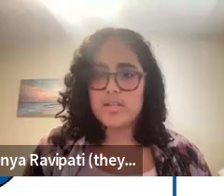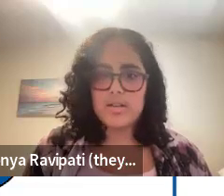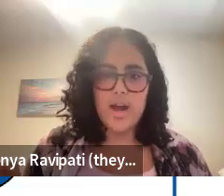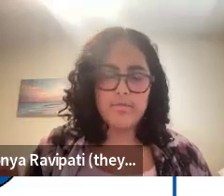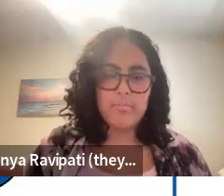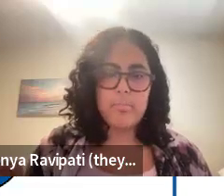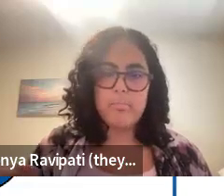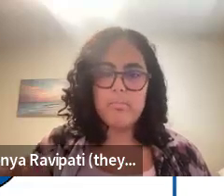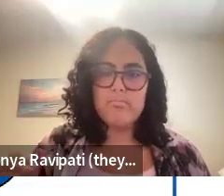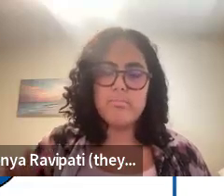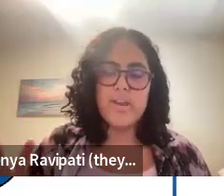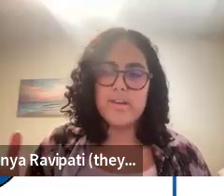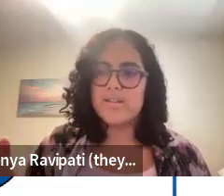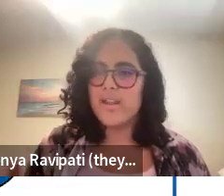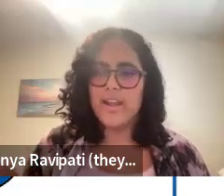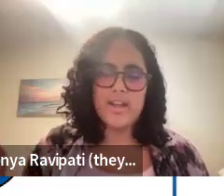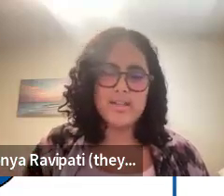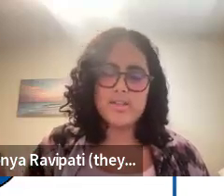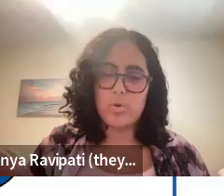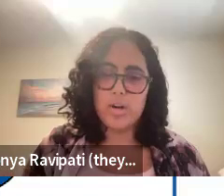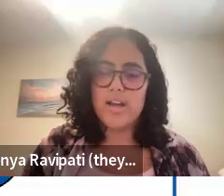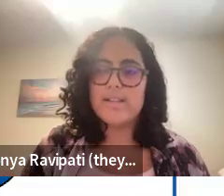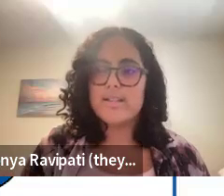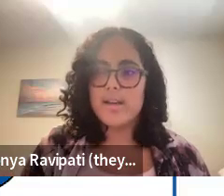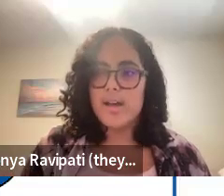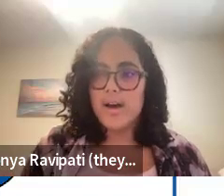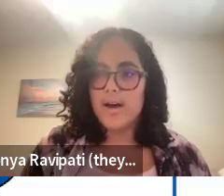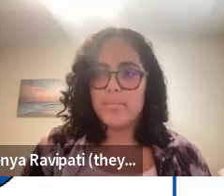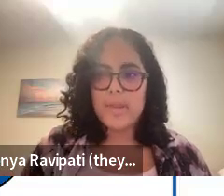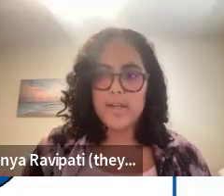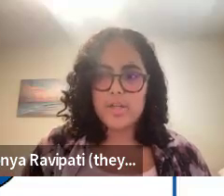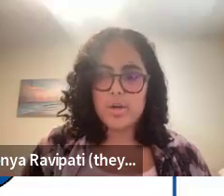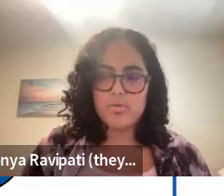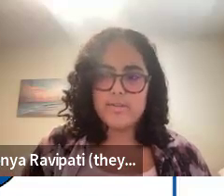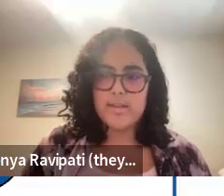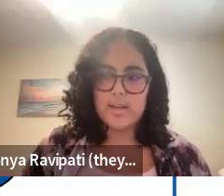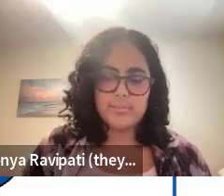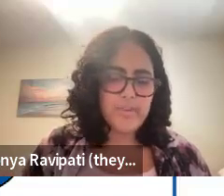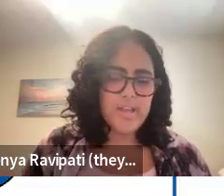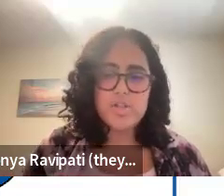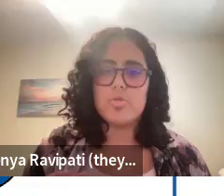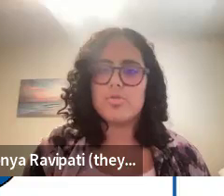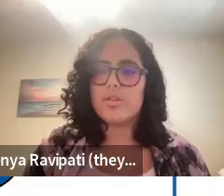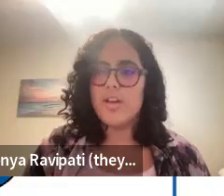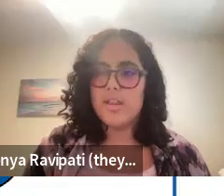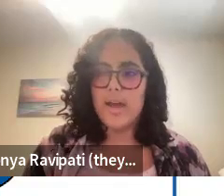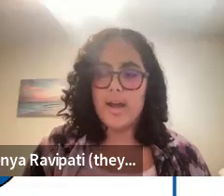just kind of in -- it's disorganized. And that just shows the issues that